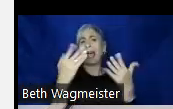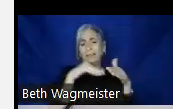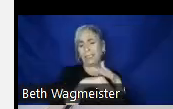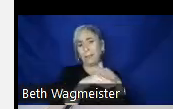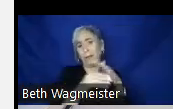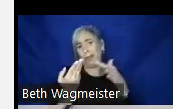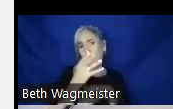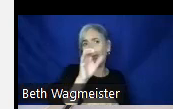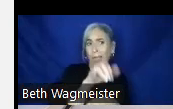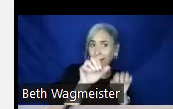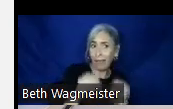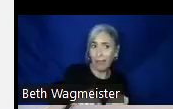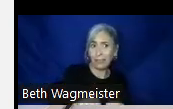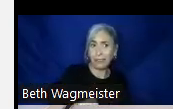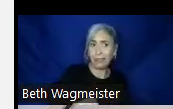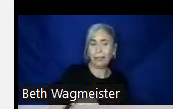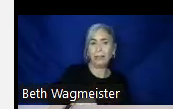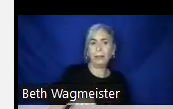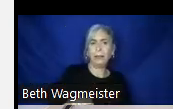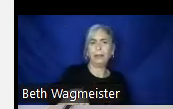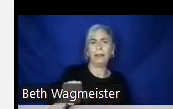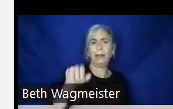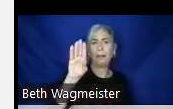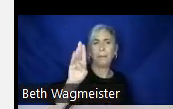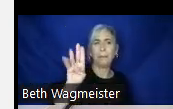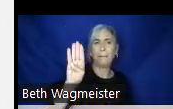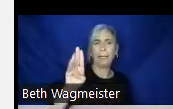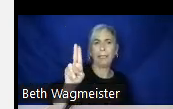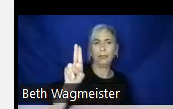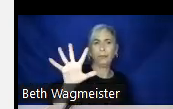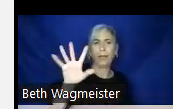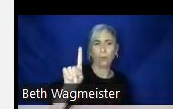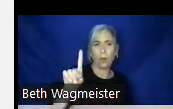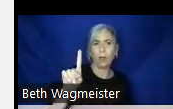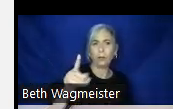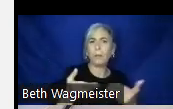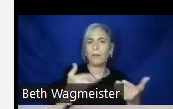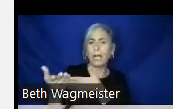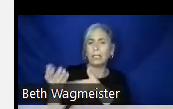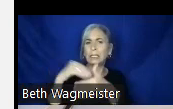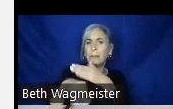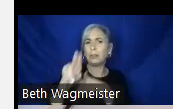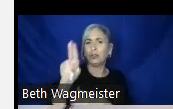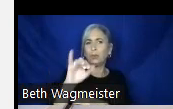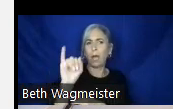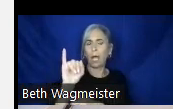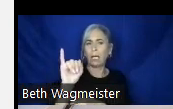that. Then UI components, if your CMS provides those, the standard calls them pre author content.